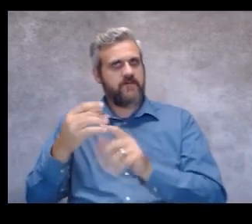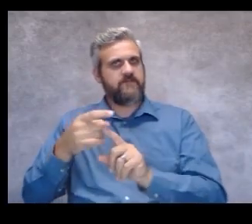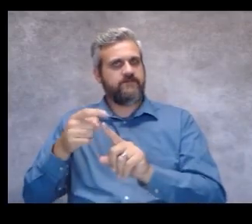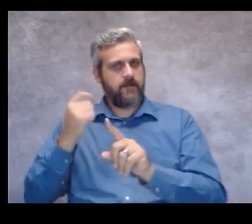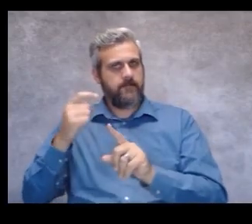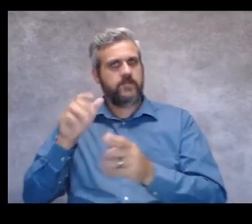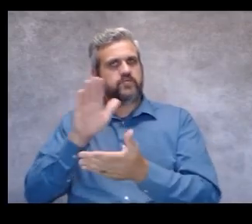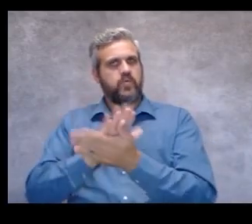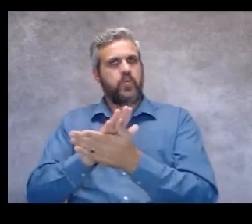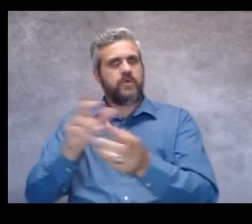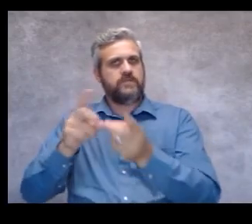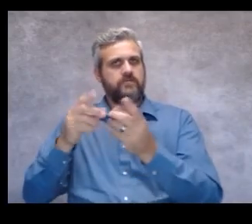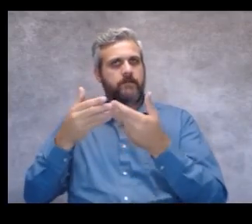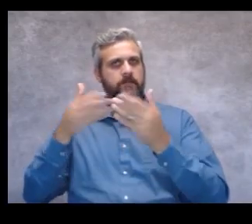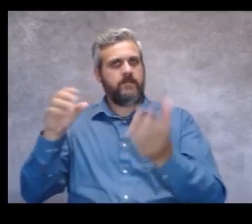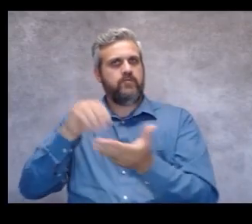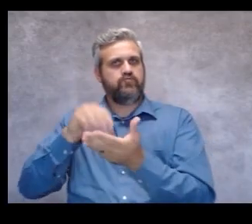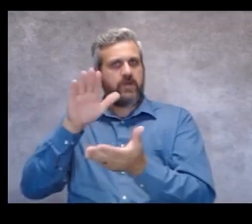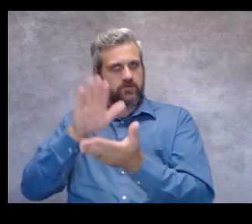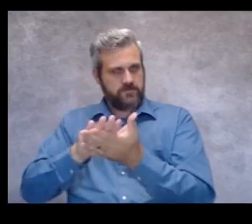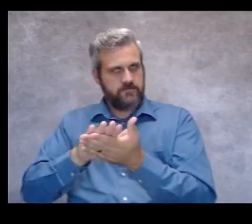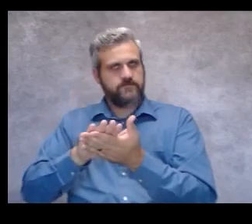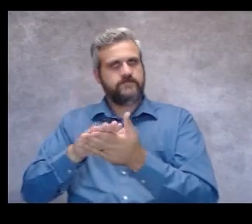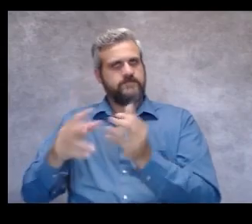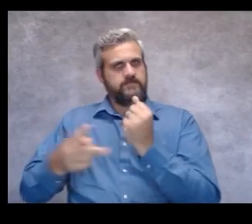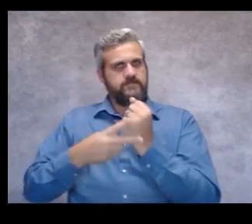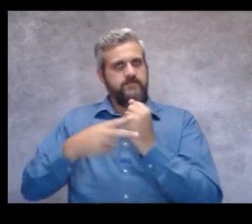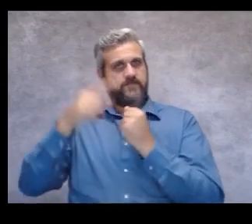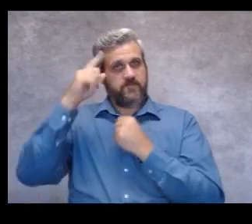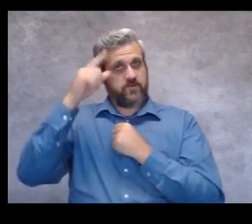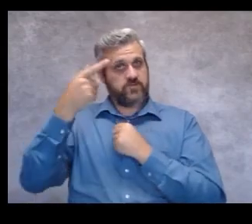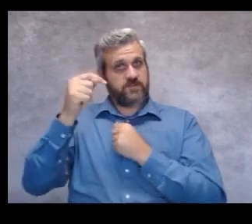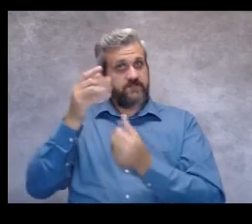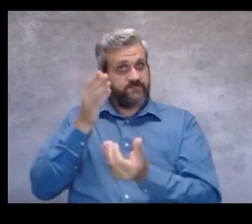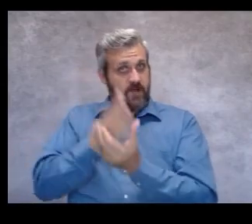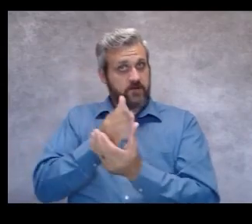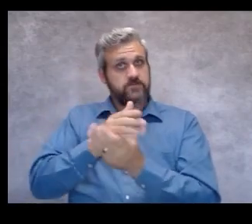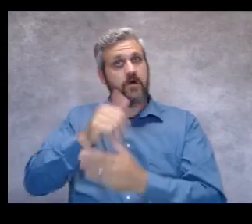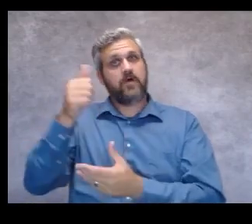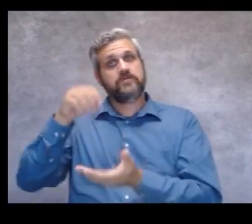records retention schedule for GT files and other GT documentation like